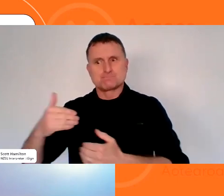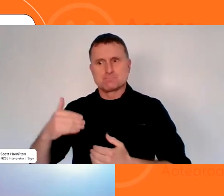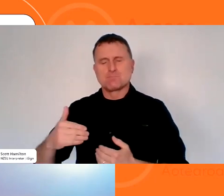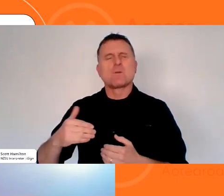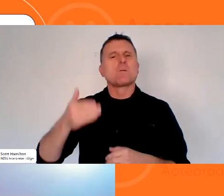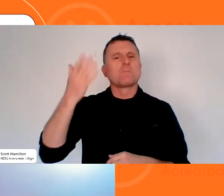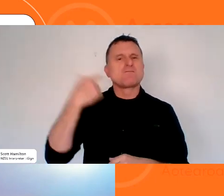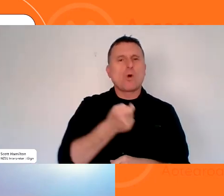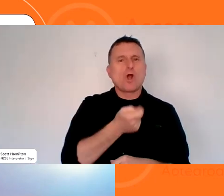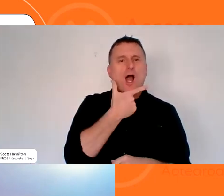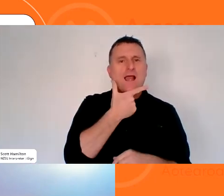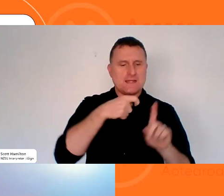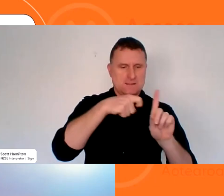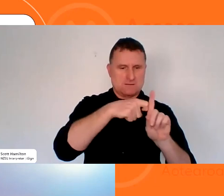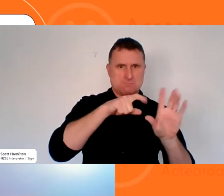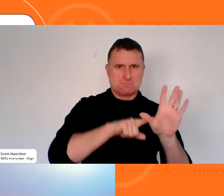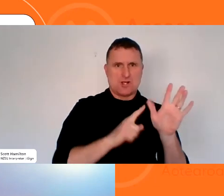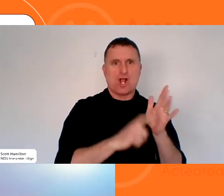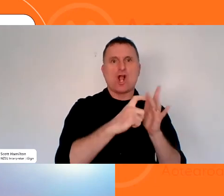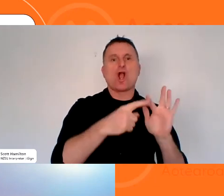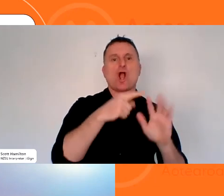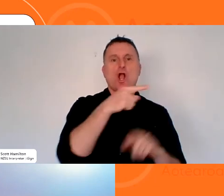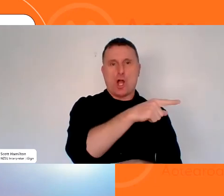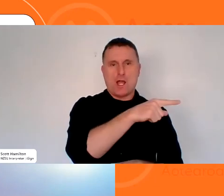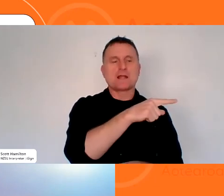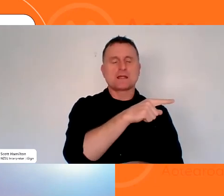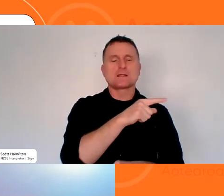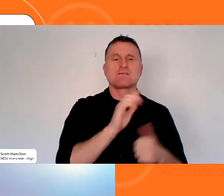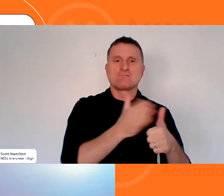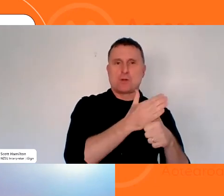perceptions and how people are viewed. We need to start changing